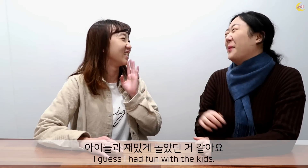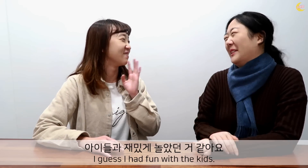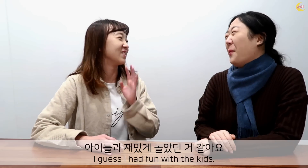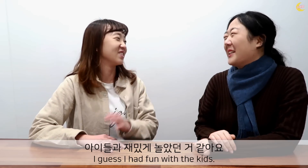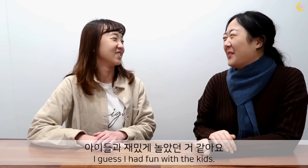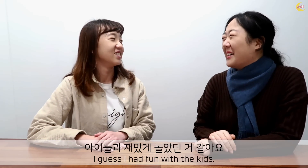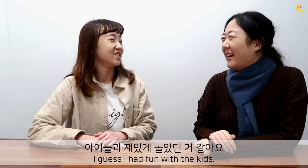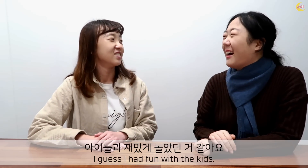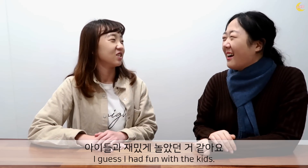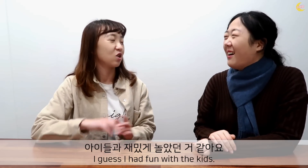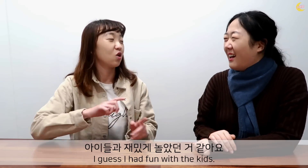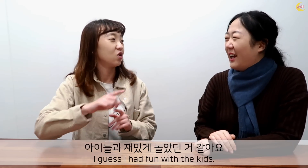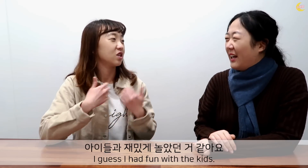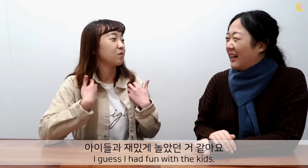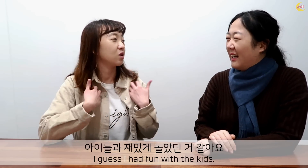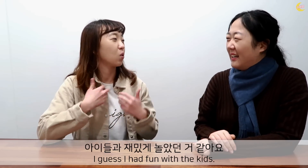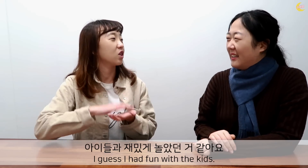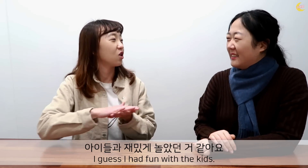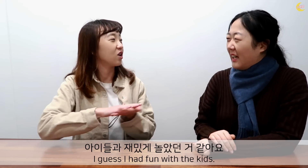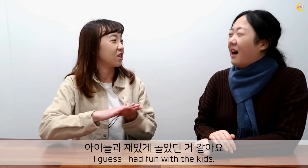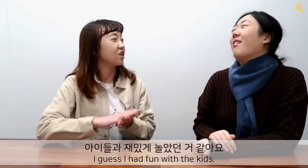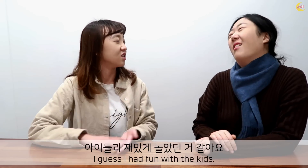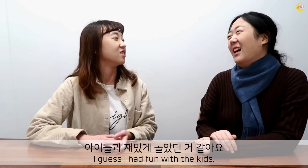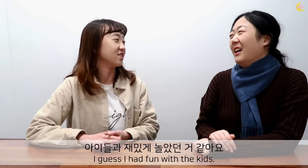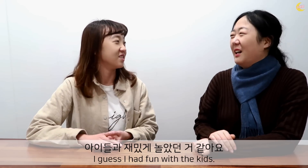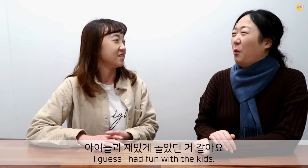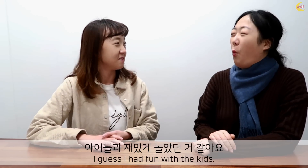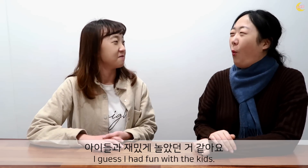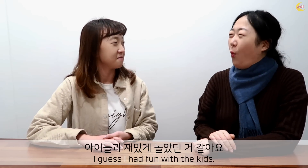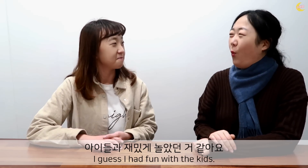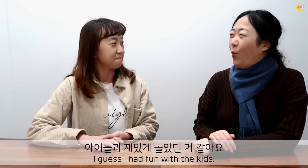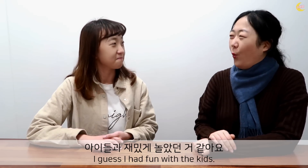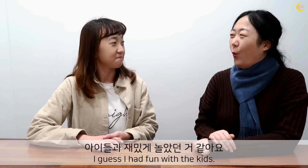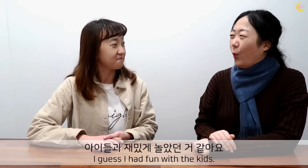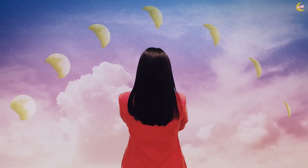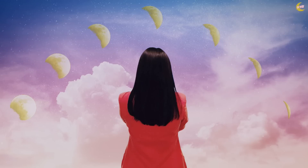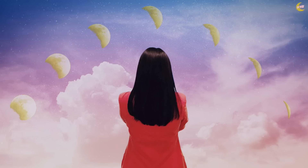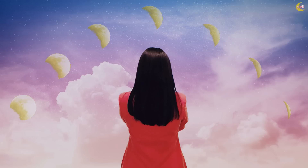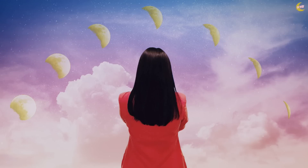I guess I had fun with the kids.